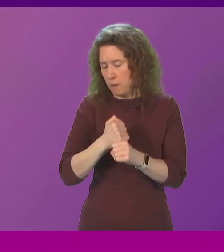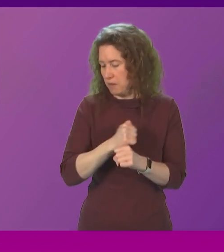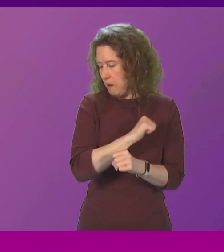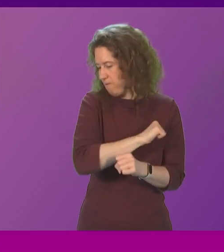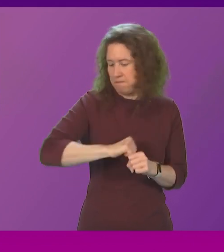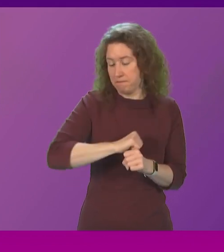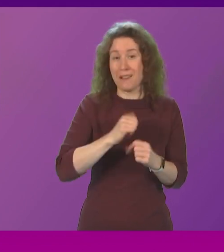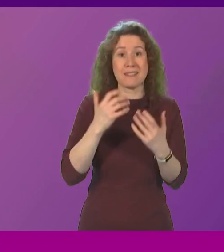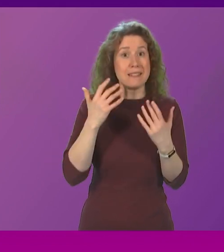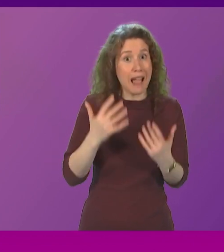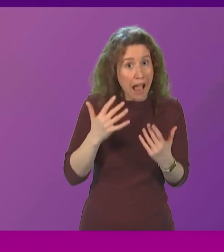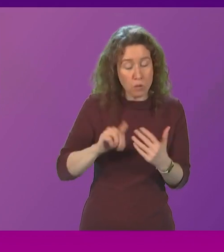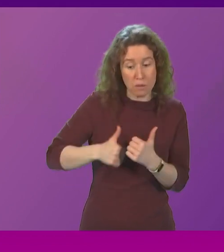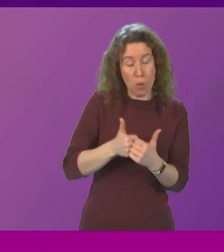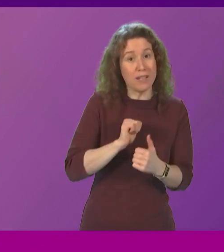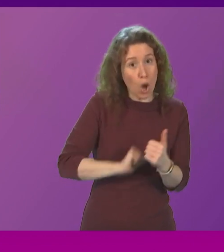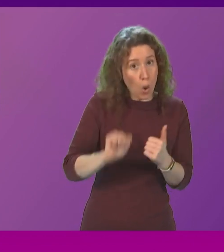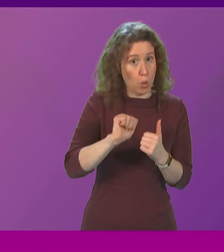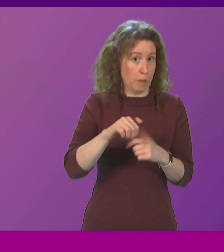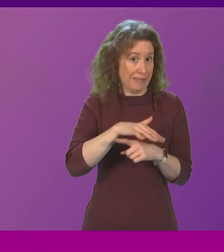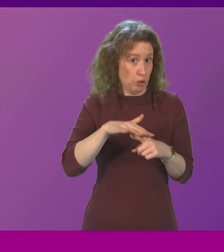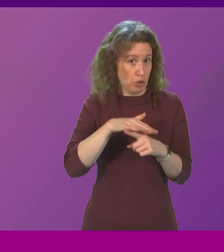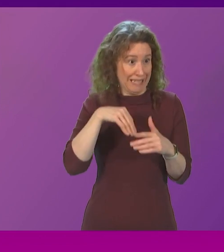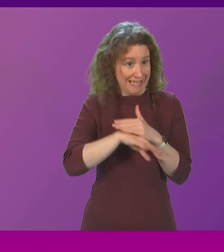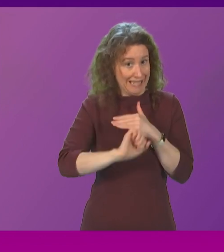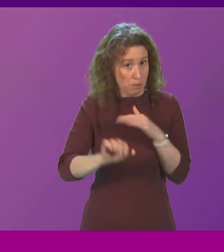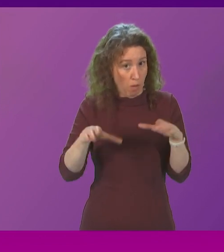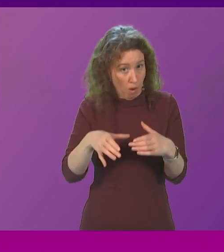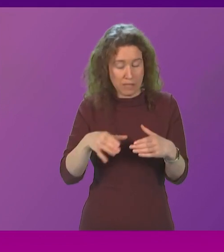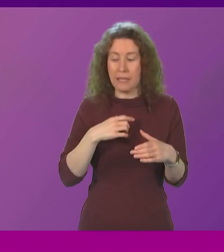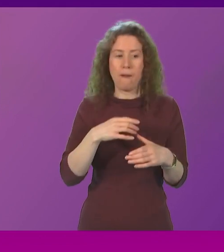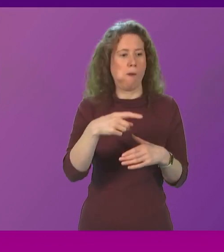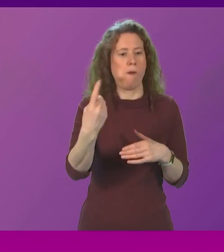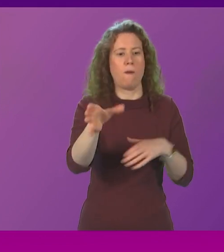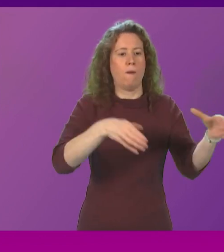Now, to shore up his position in his feuding party, he is back pushing independence, because